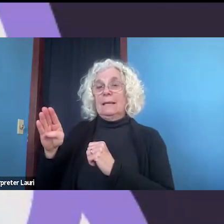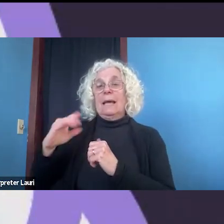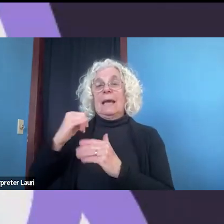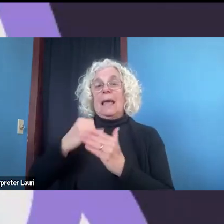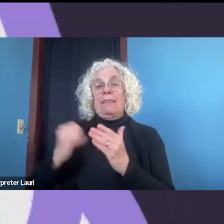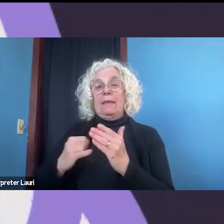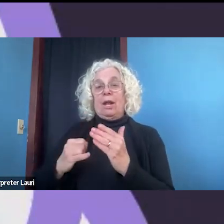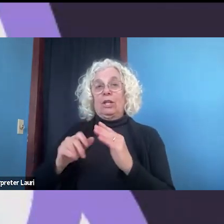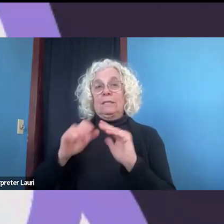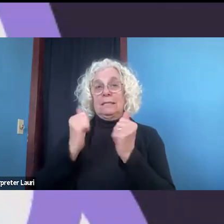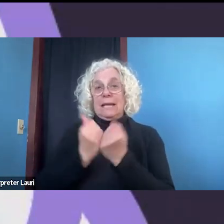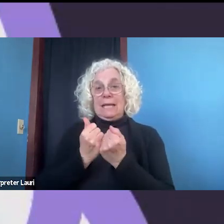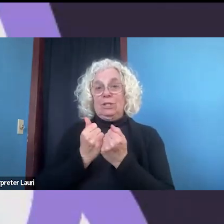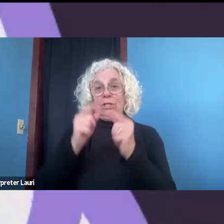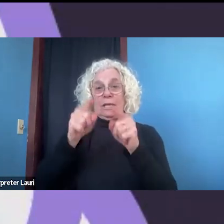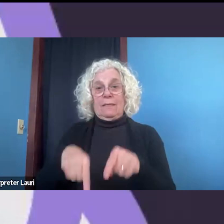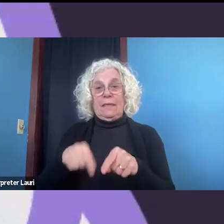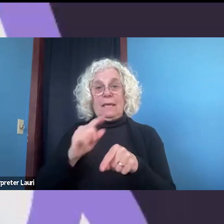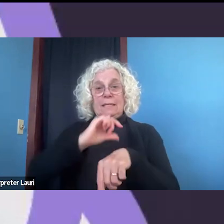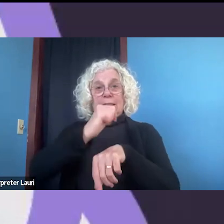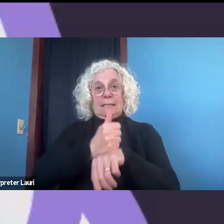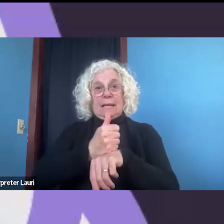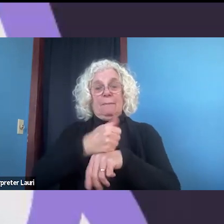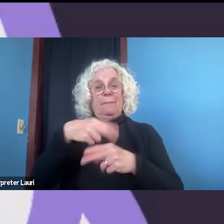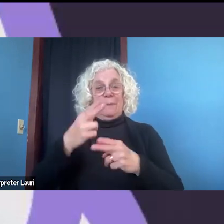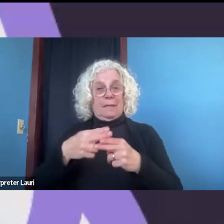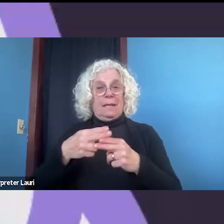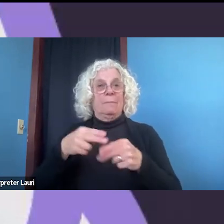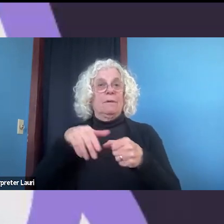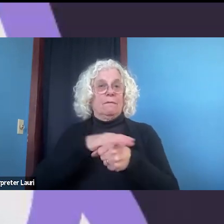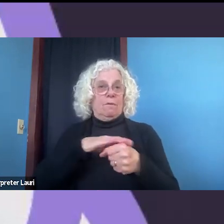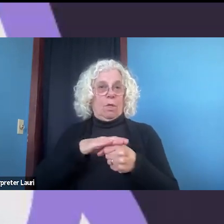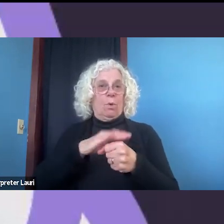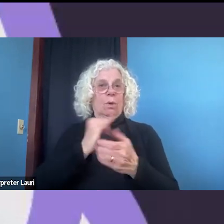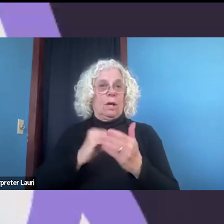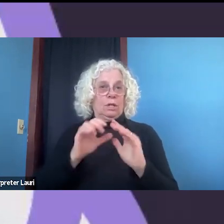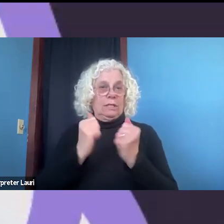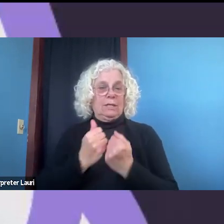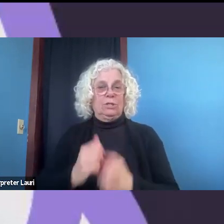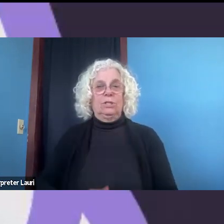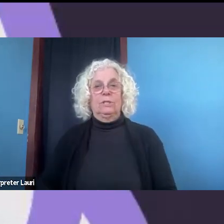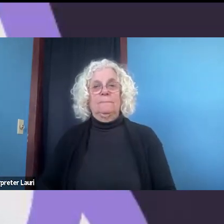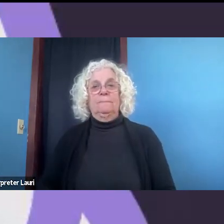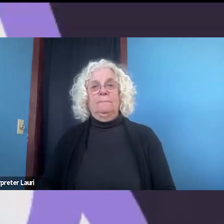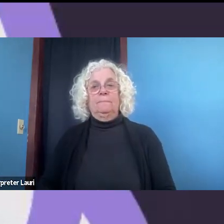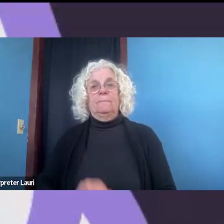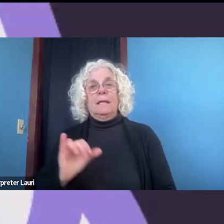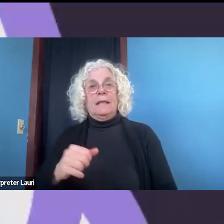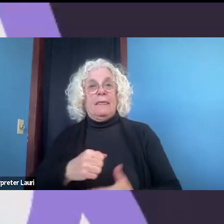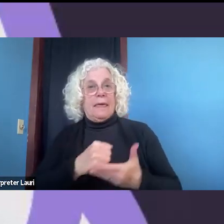but not all, set the designation for local art agencies in their state. This approach gave insight into publicly available